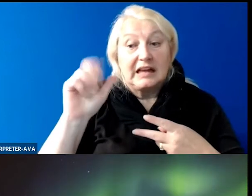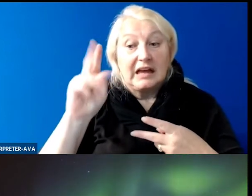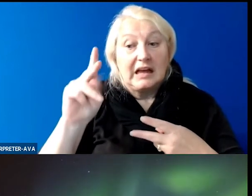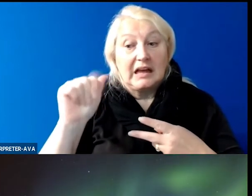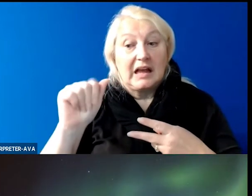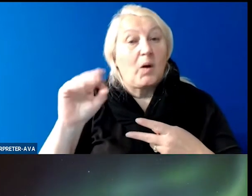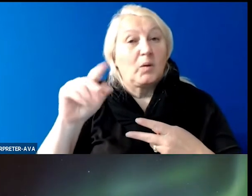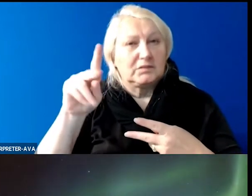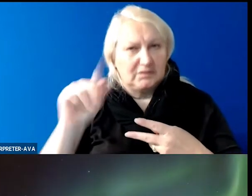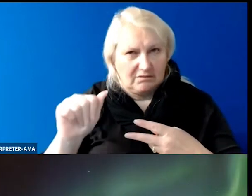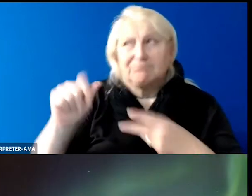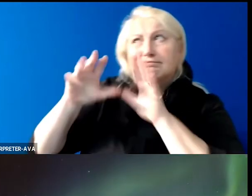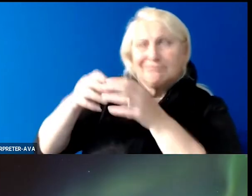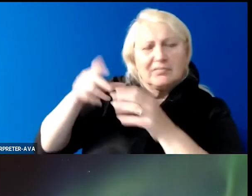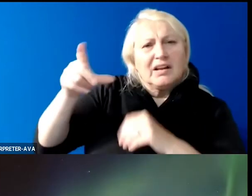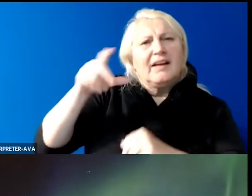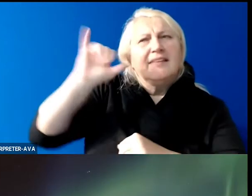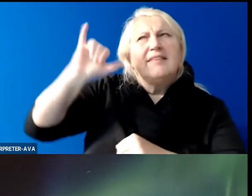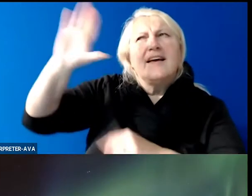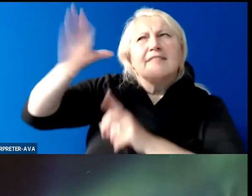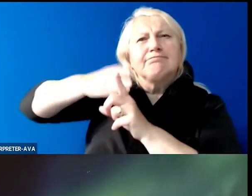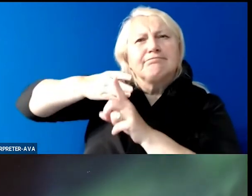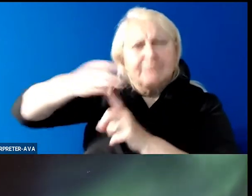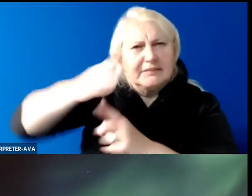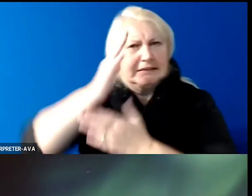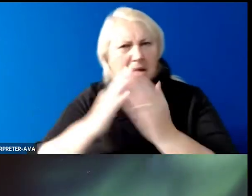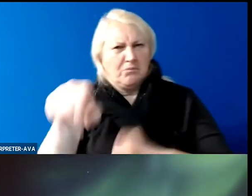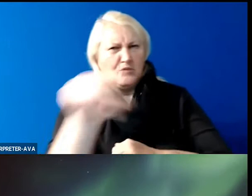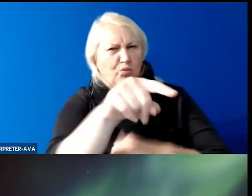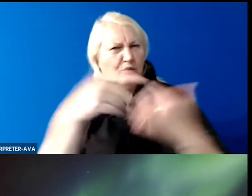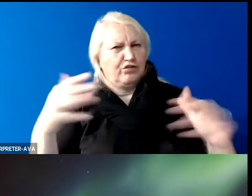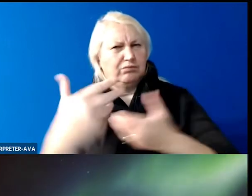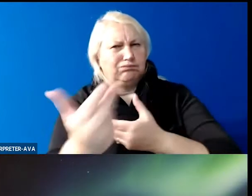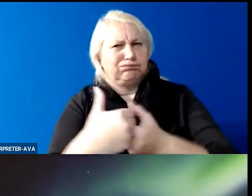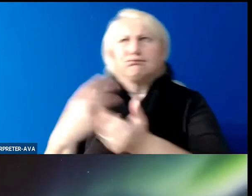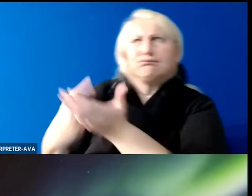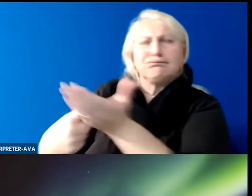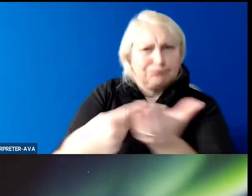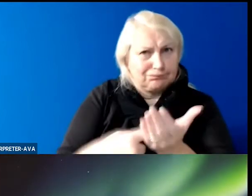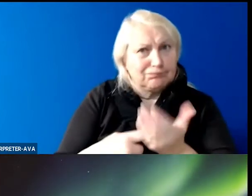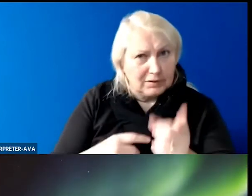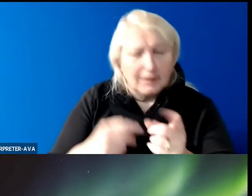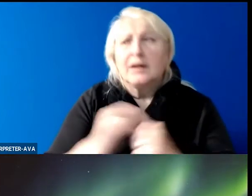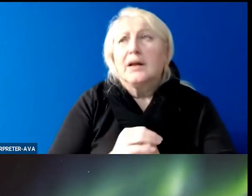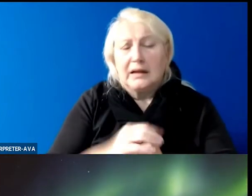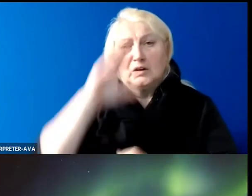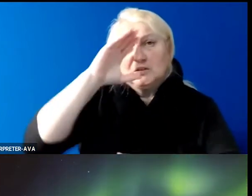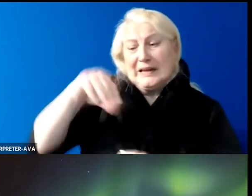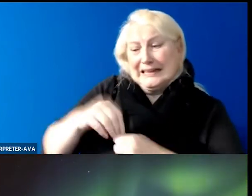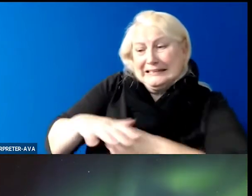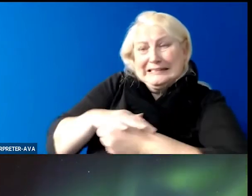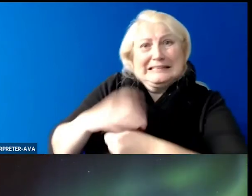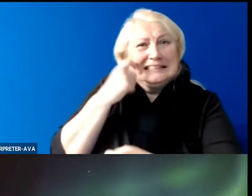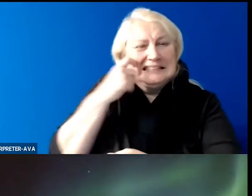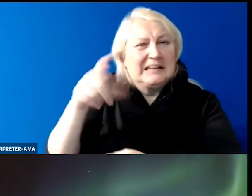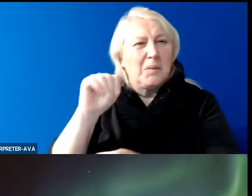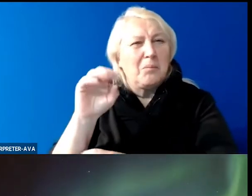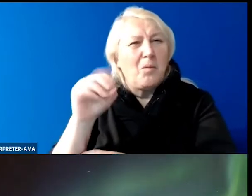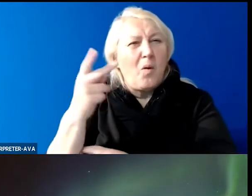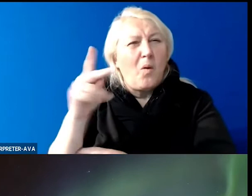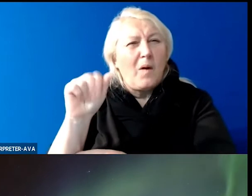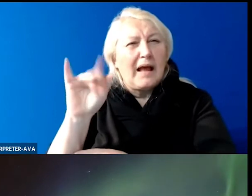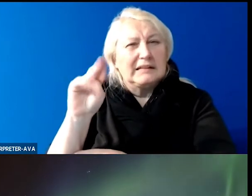shared with us that recent events in Moh’kinsstis that in Nose Hill Park in particular resulted in